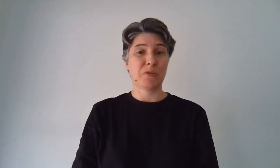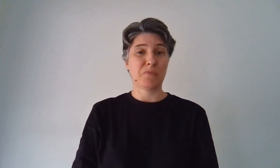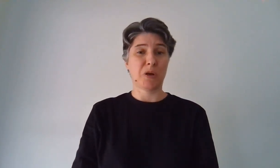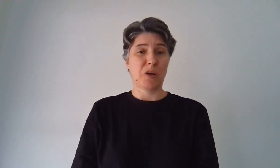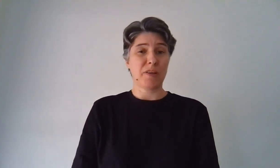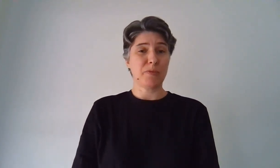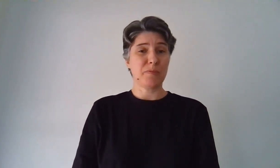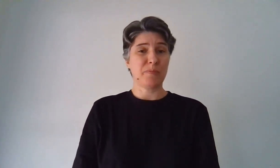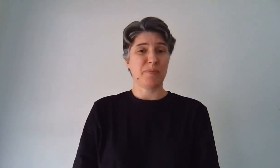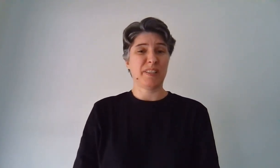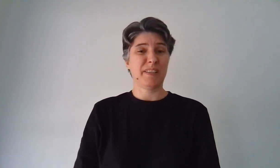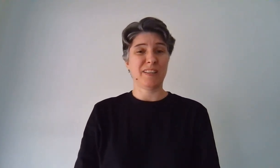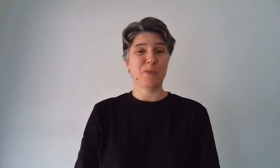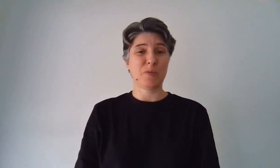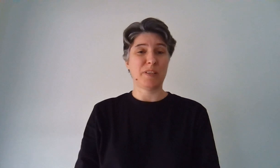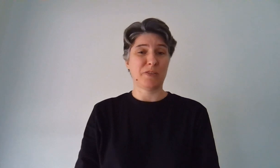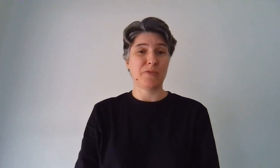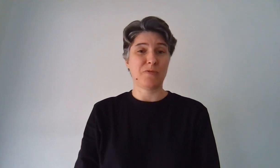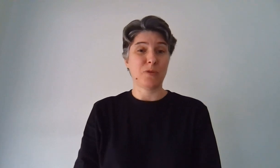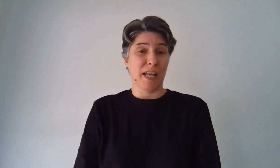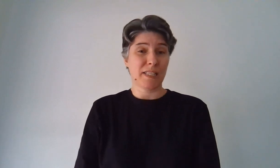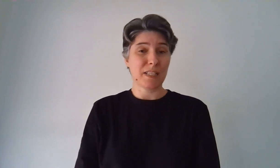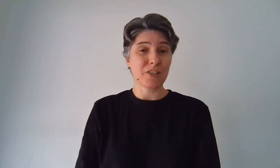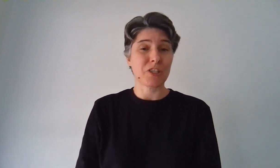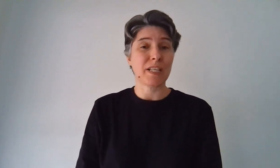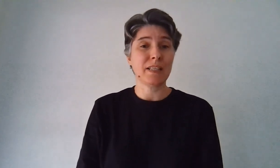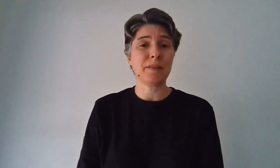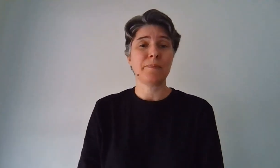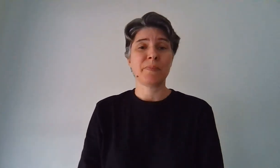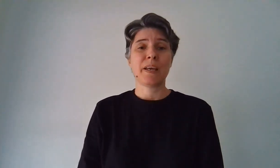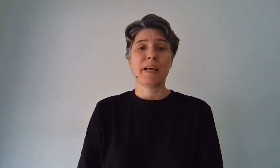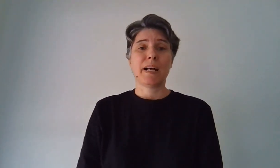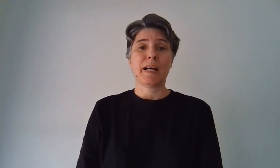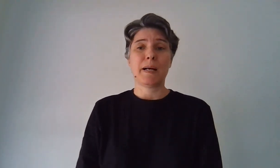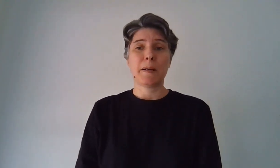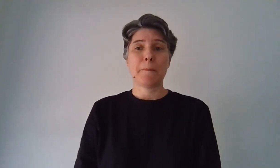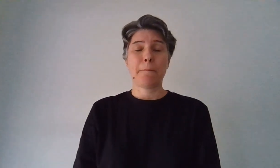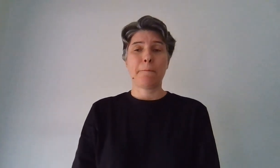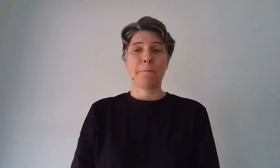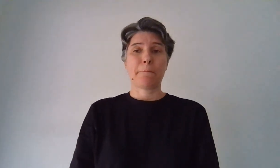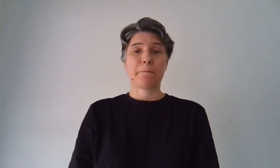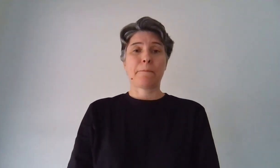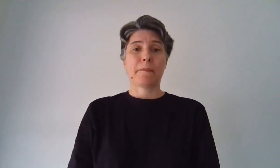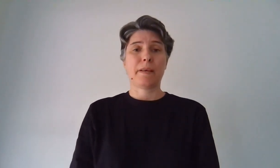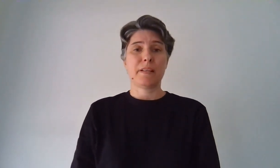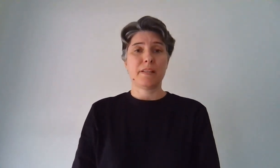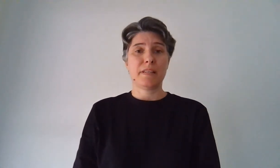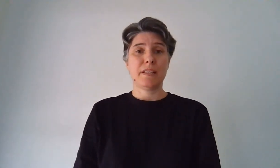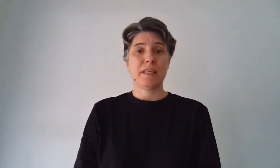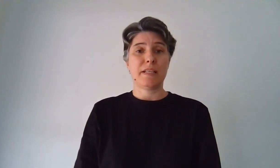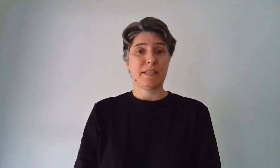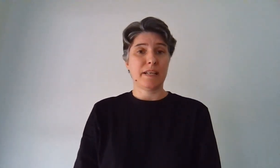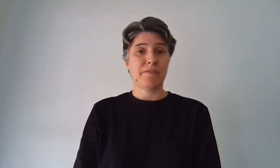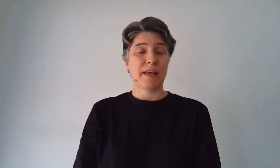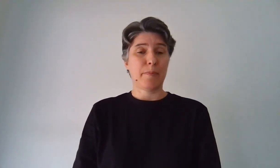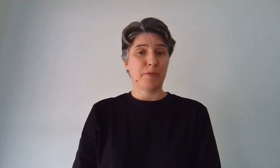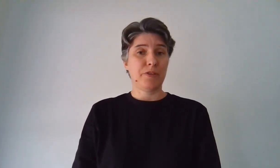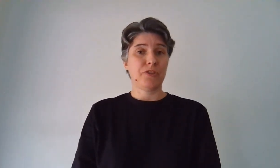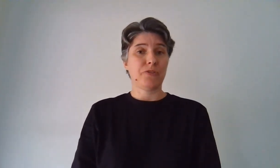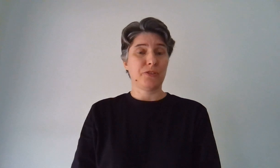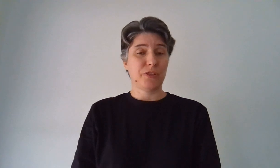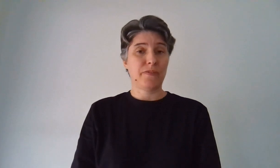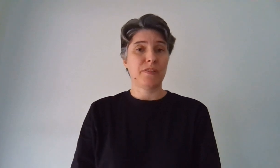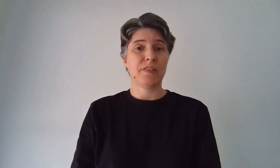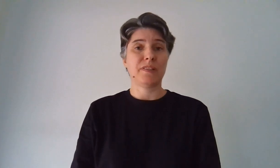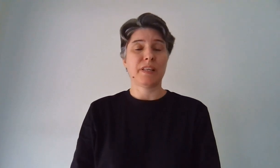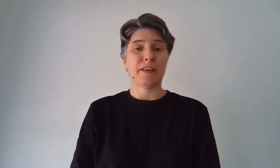what I would particularly want to be known for as an Australian. The Deaf Aboriginal Services